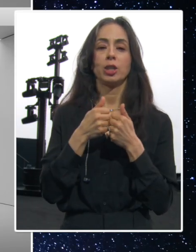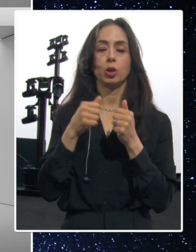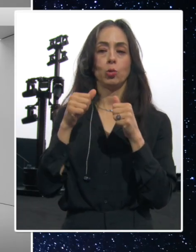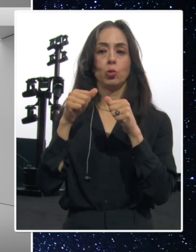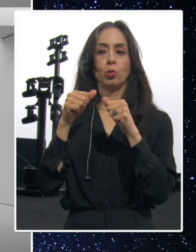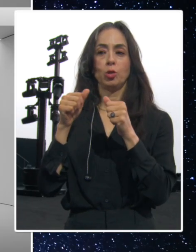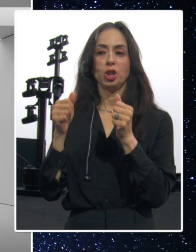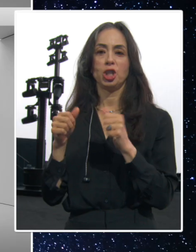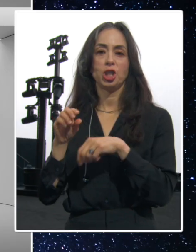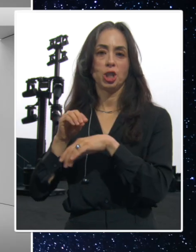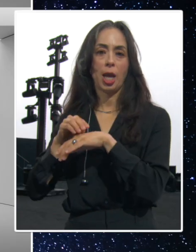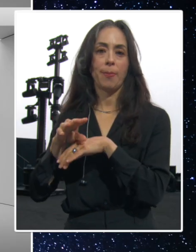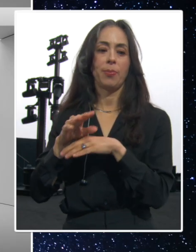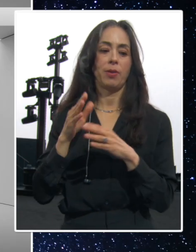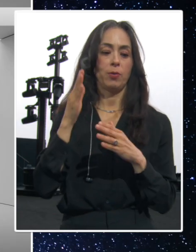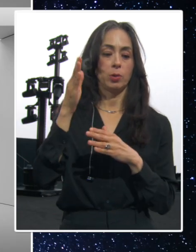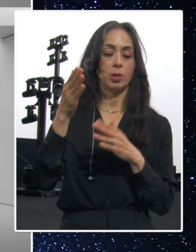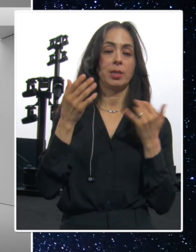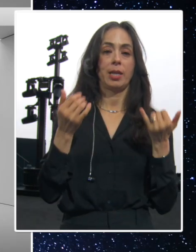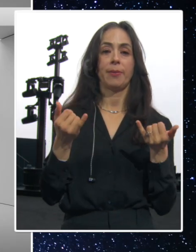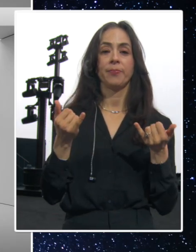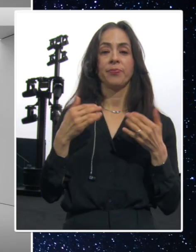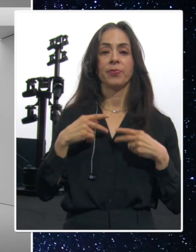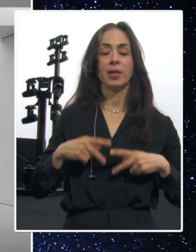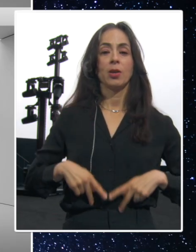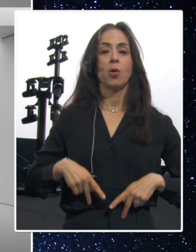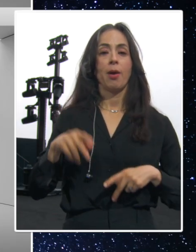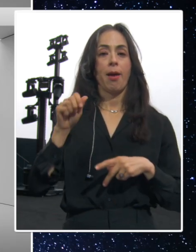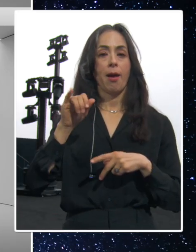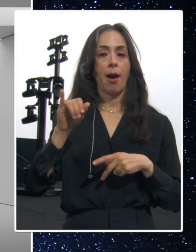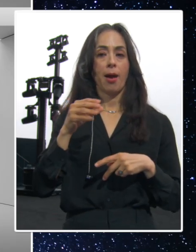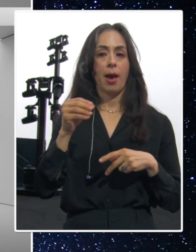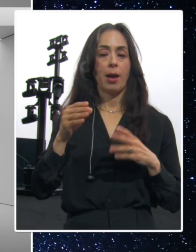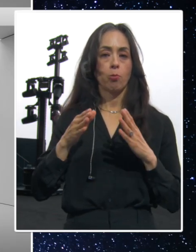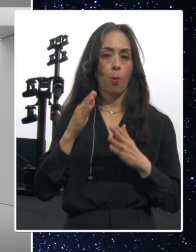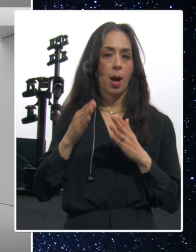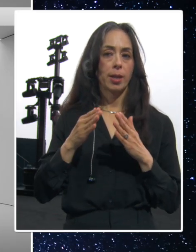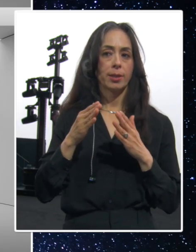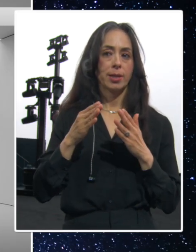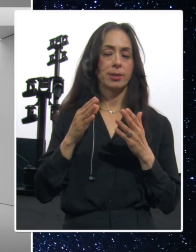Today, Physical AI and robotics have the power to transform how we work and live.